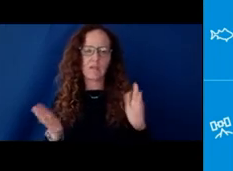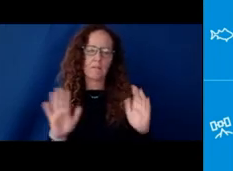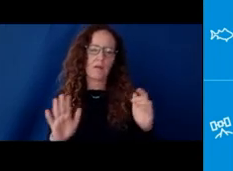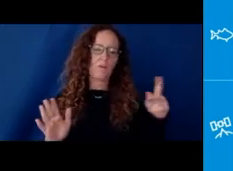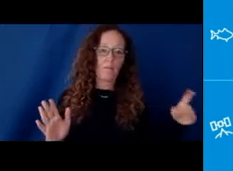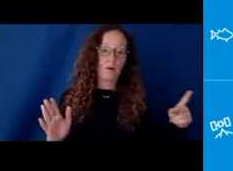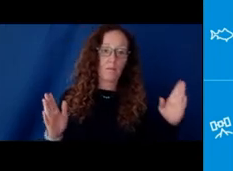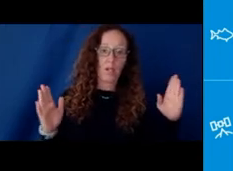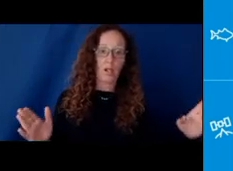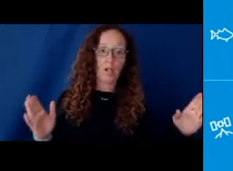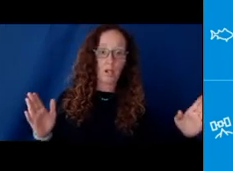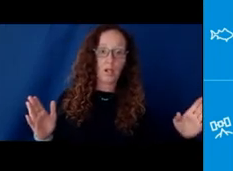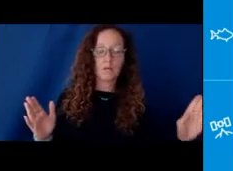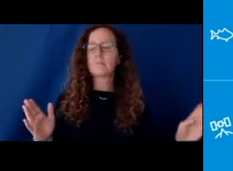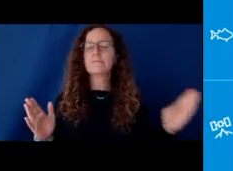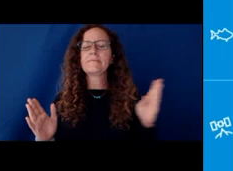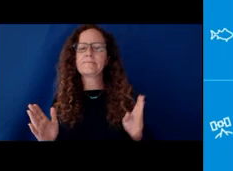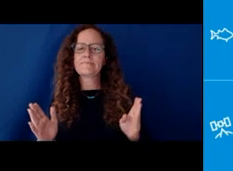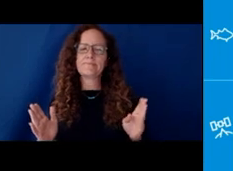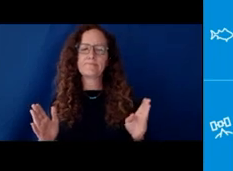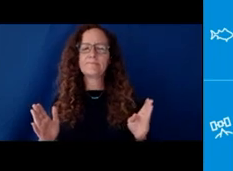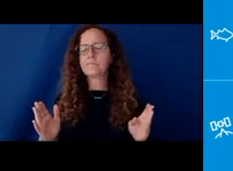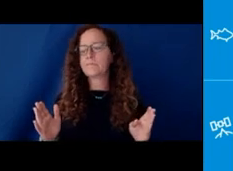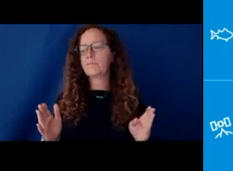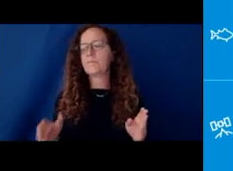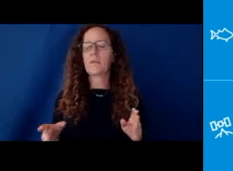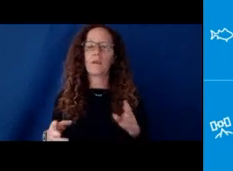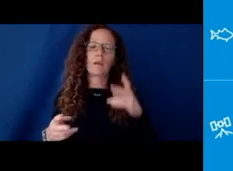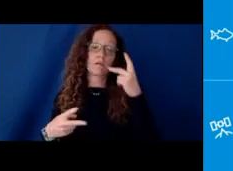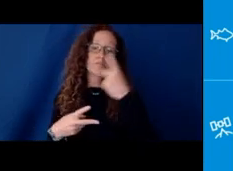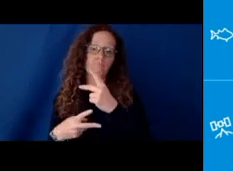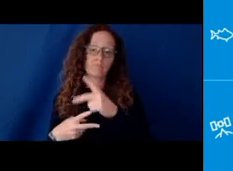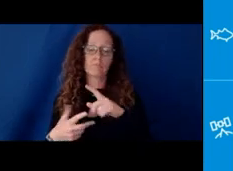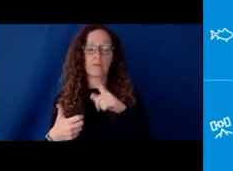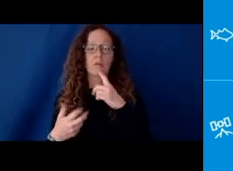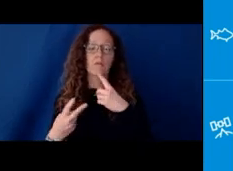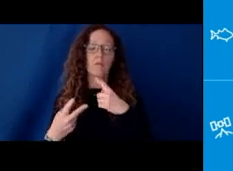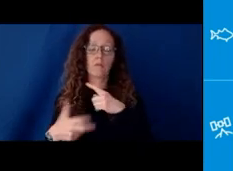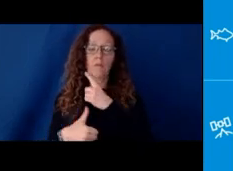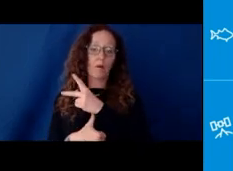magenta and red level events represent something in the top 5% of hottest days and nights in the